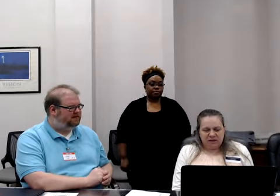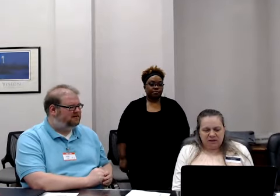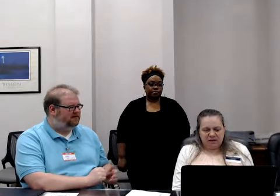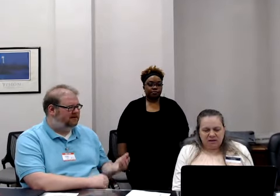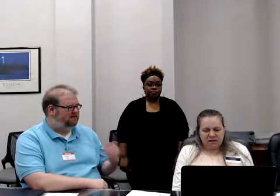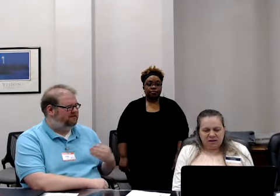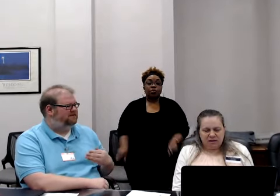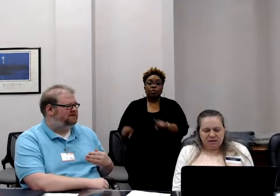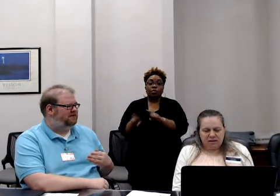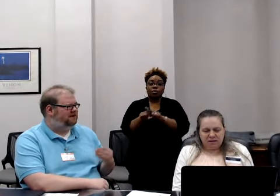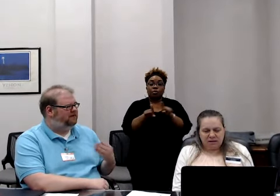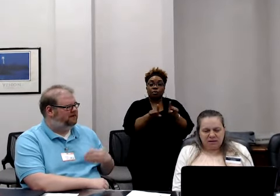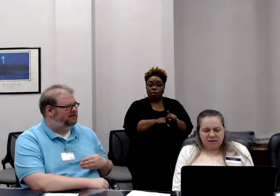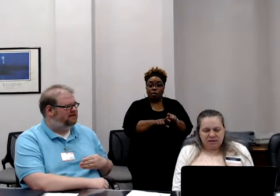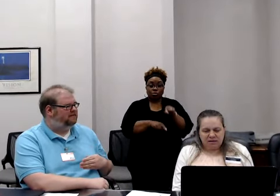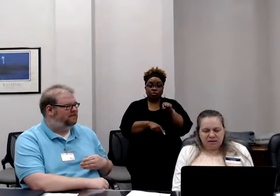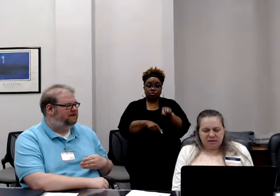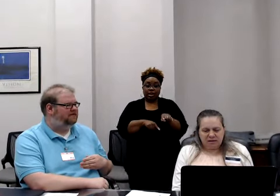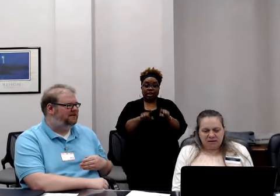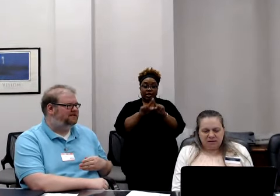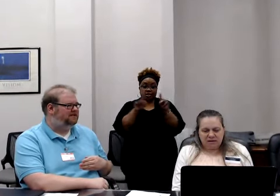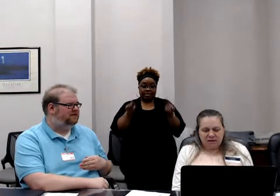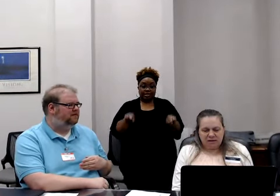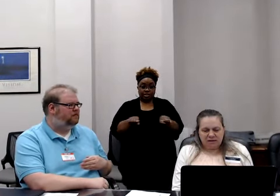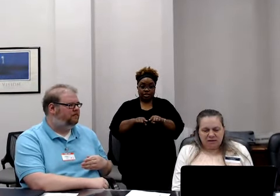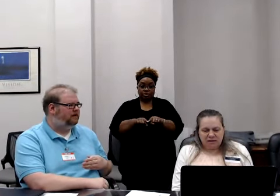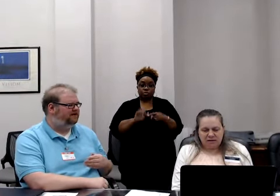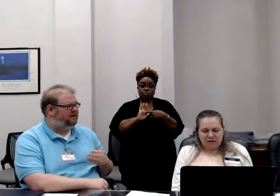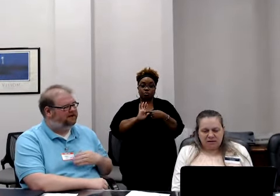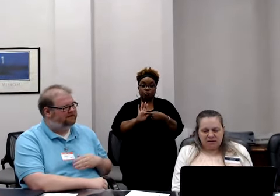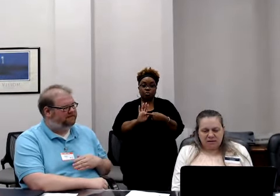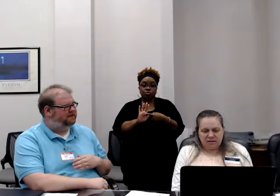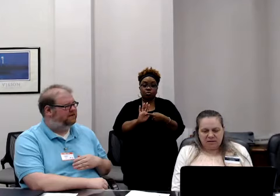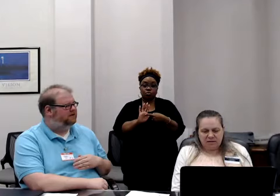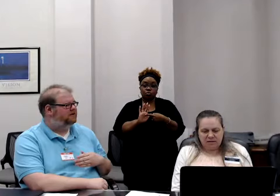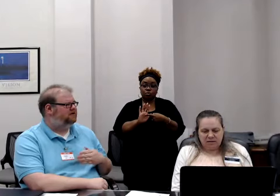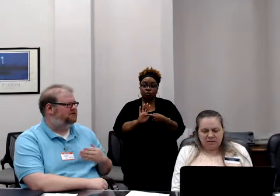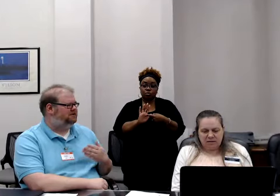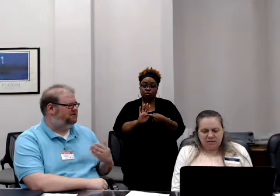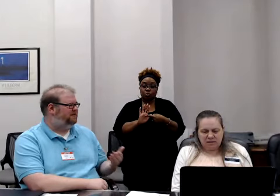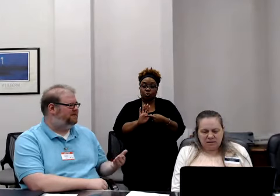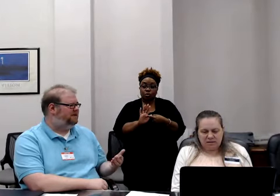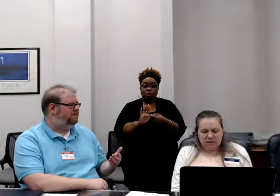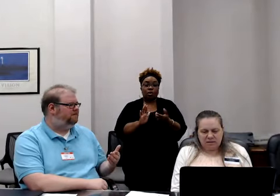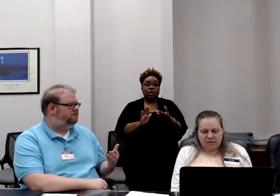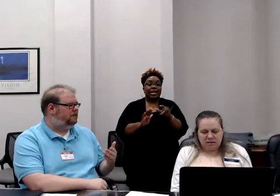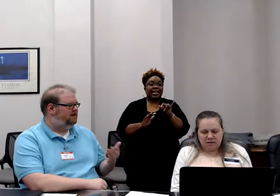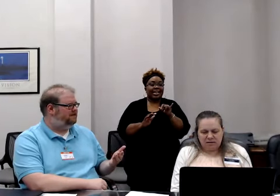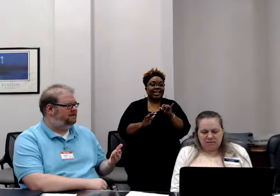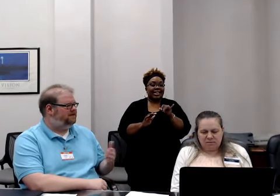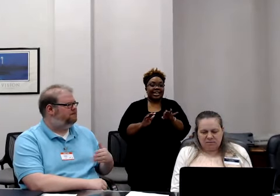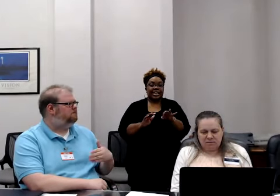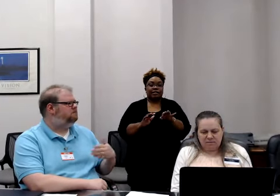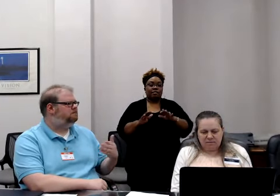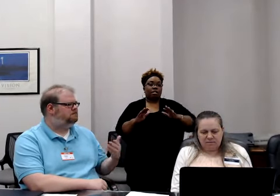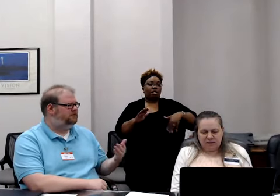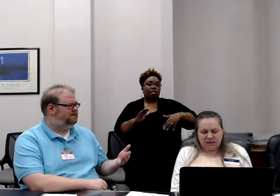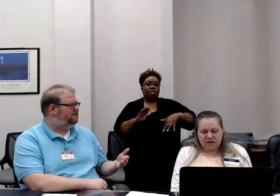Also on the review screen it will give information of an under vote should you have been offered